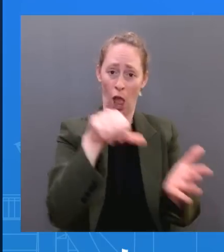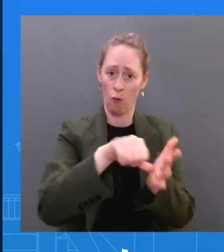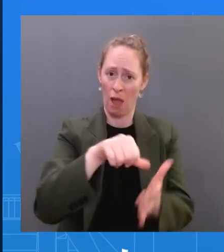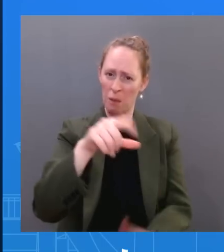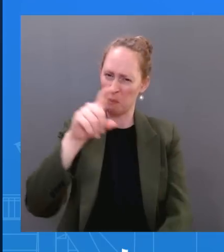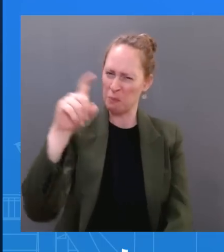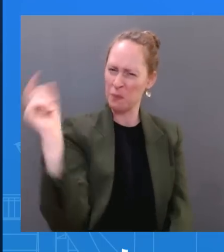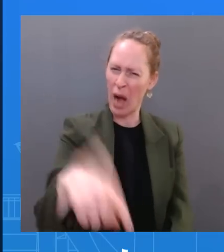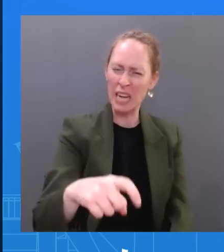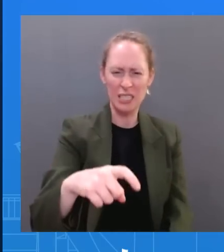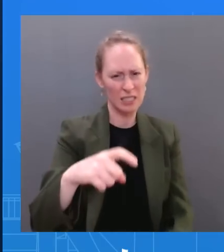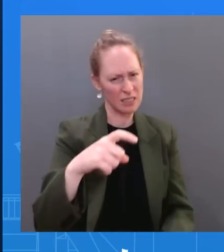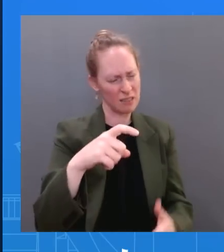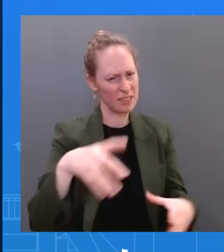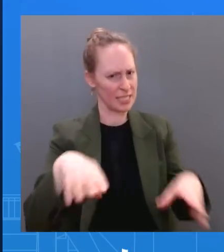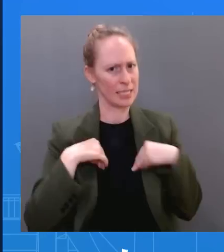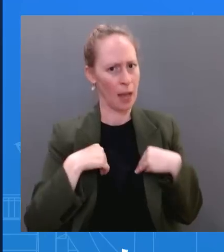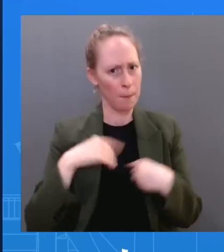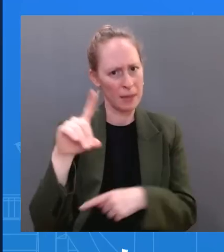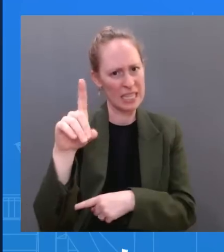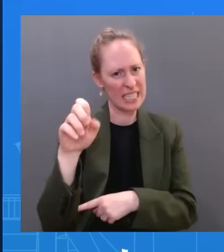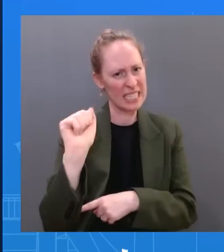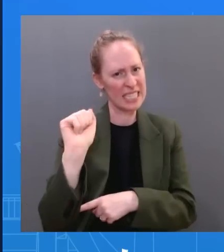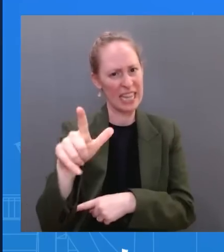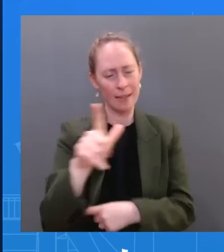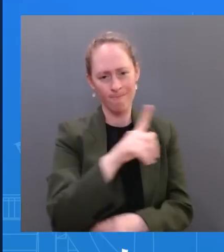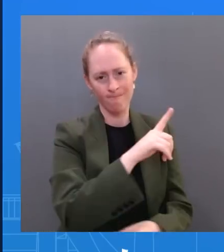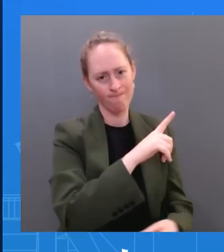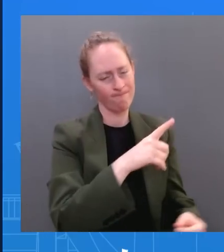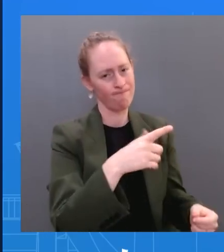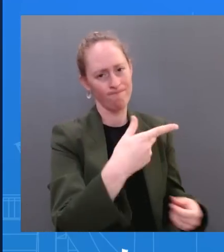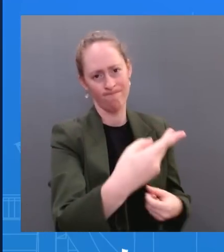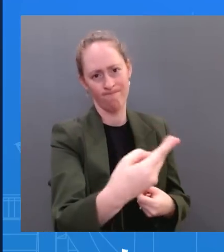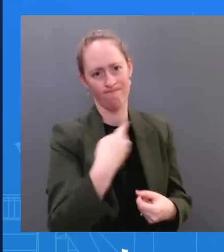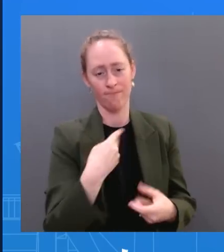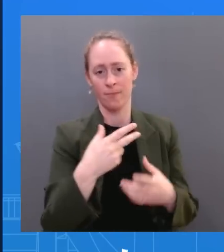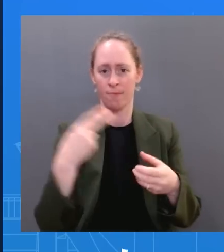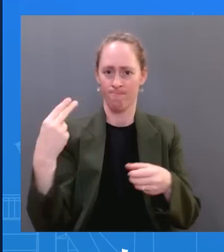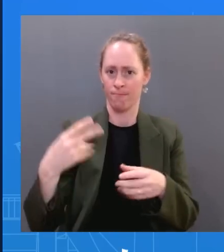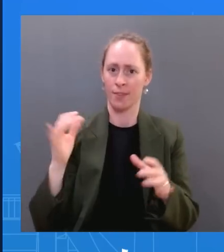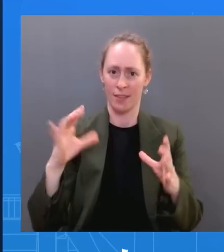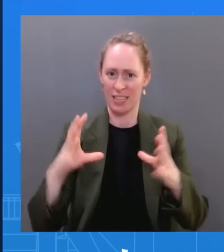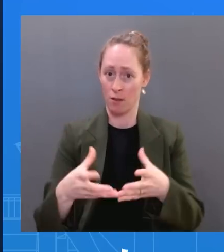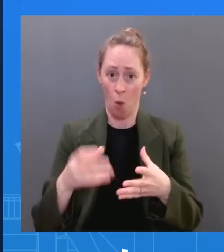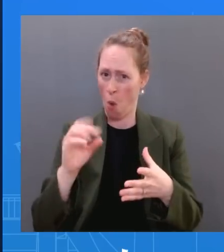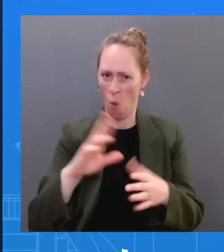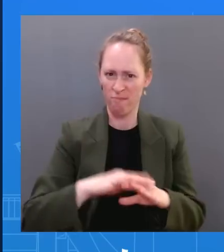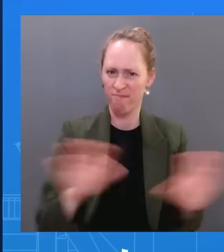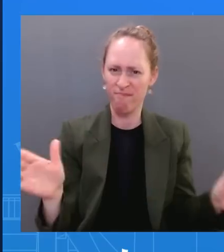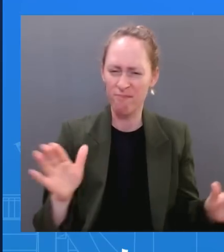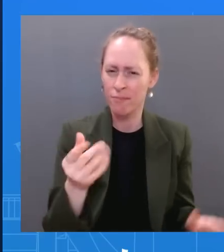It is a deal that we're backing, that our European partners are backing that is available to Iran, and Iran should step forward and take that deal.